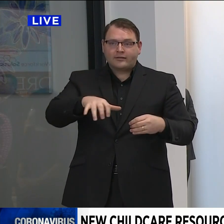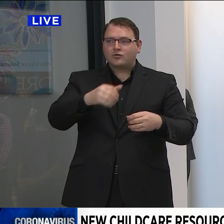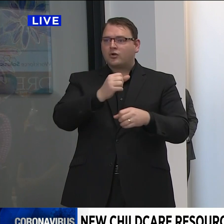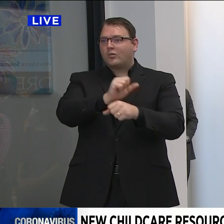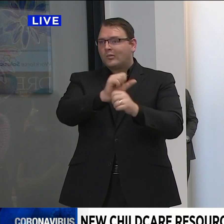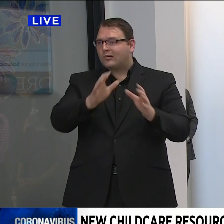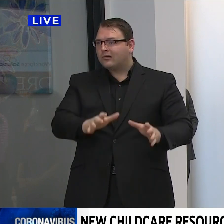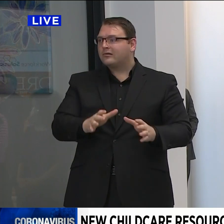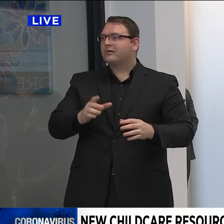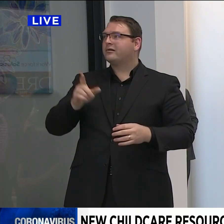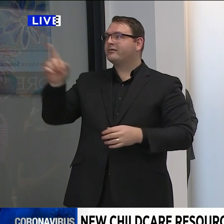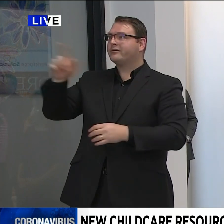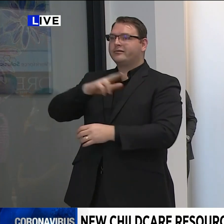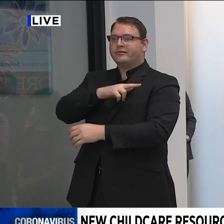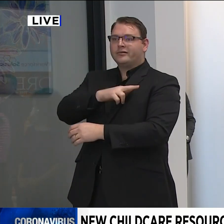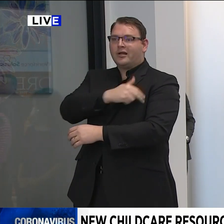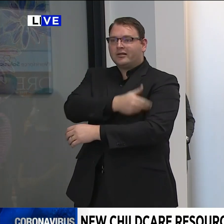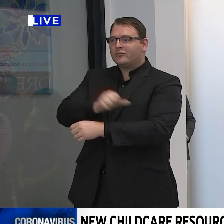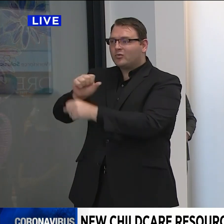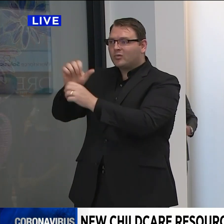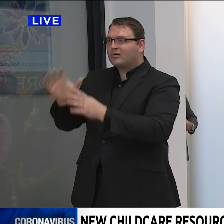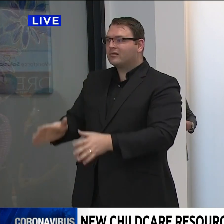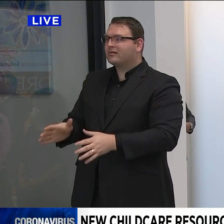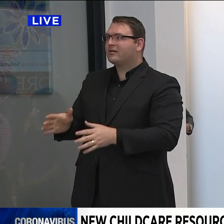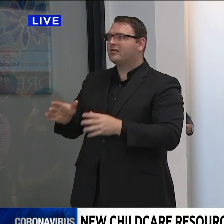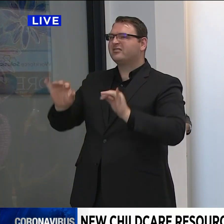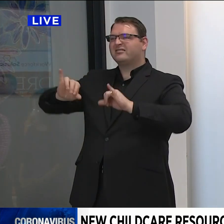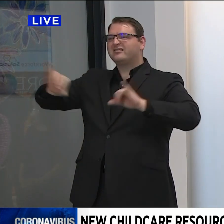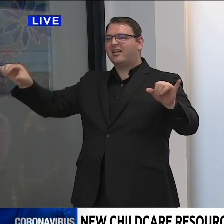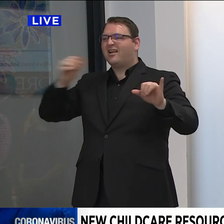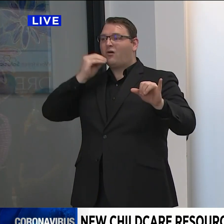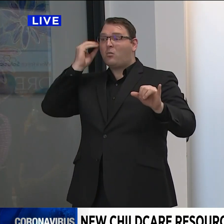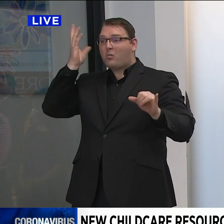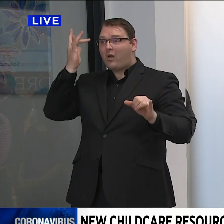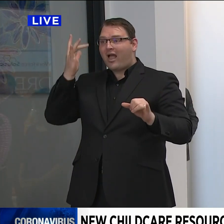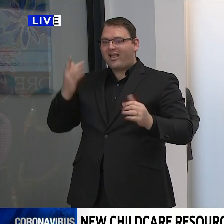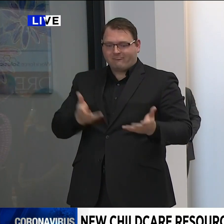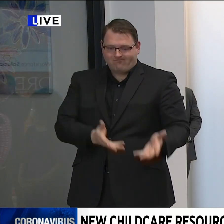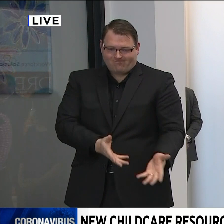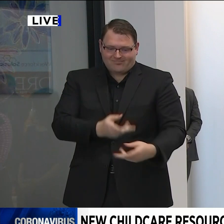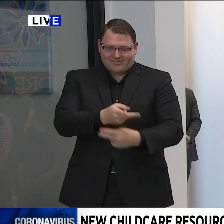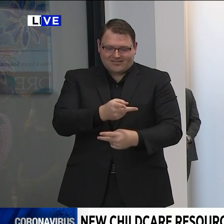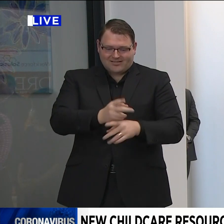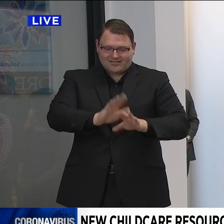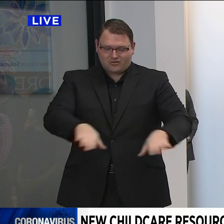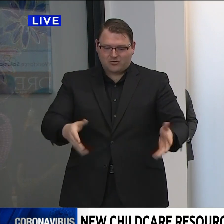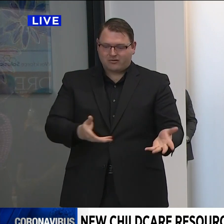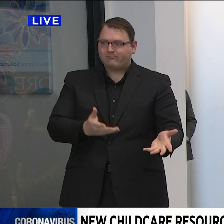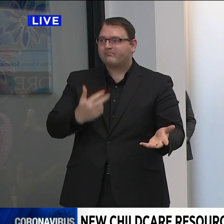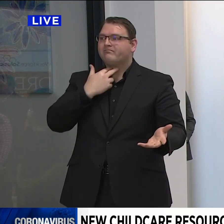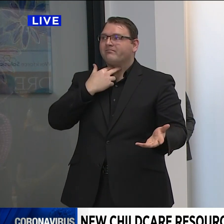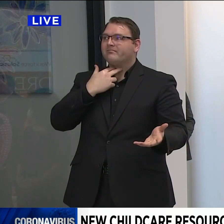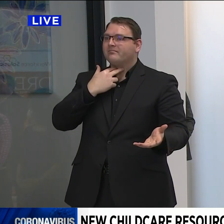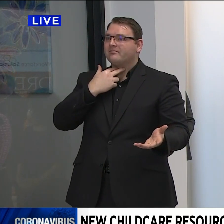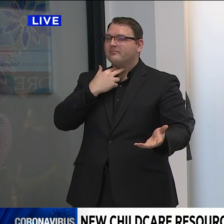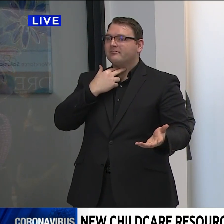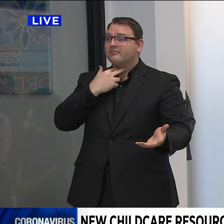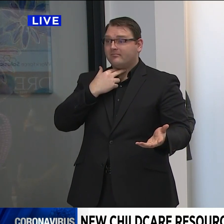across the car country and we can’t afford to country and we can’t afford to have a have a single medal co-worker or